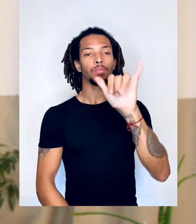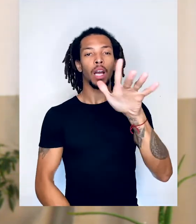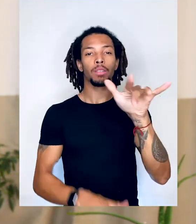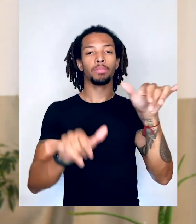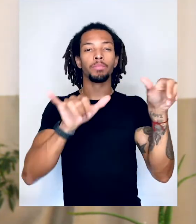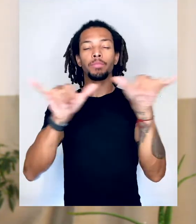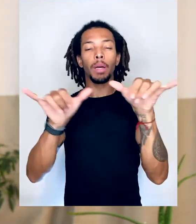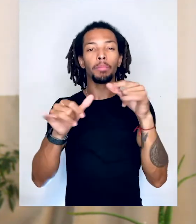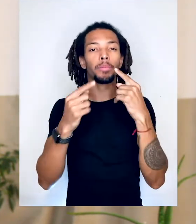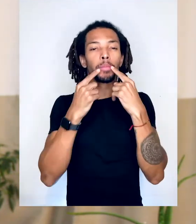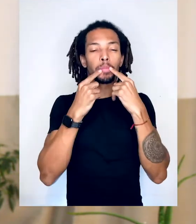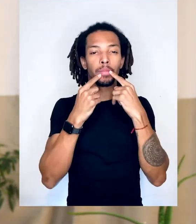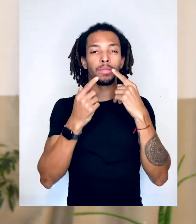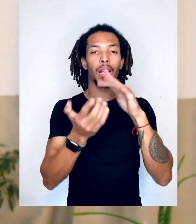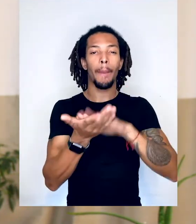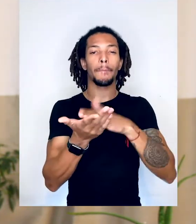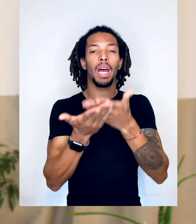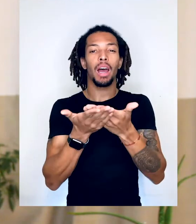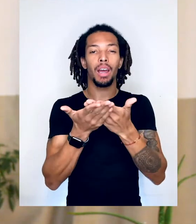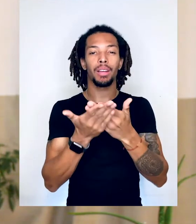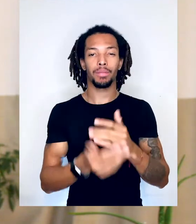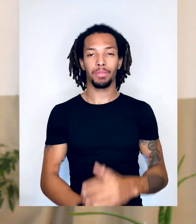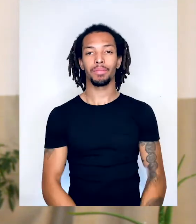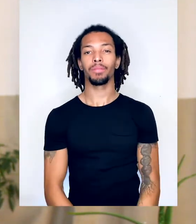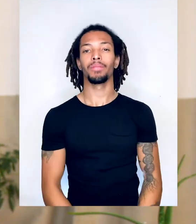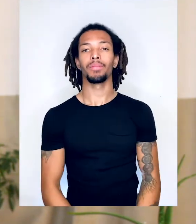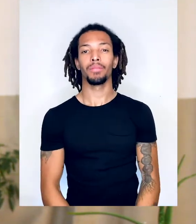the texture of the pancake itself. Mind blown.